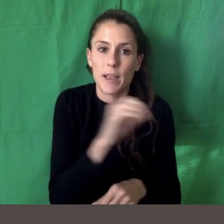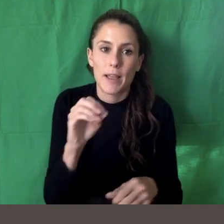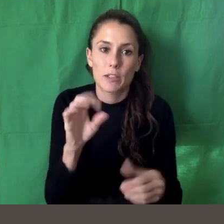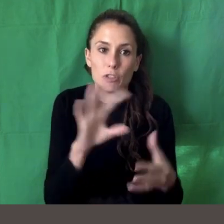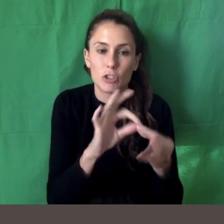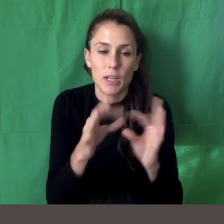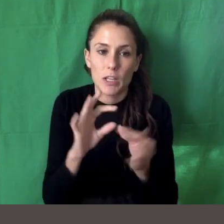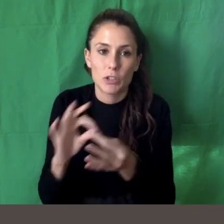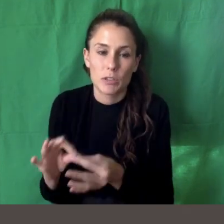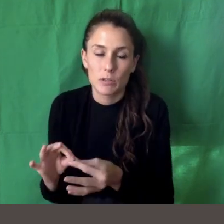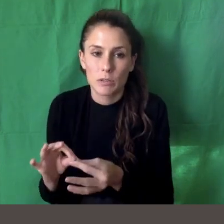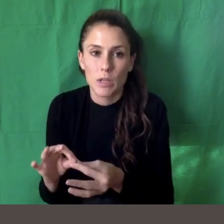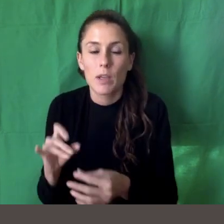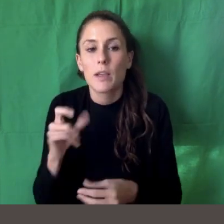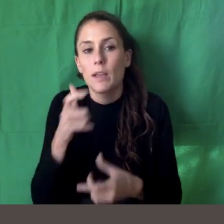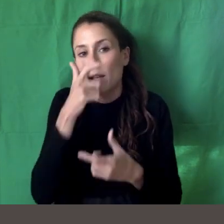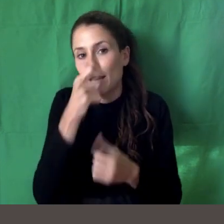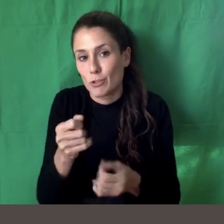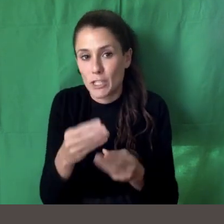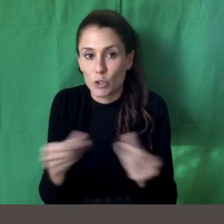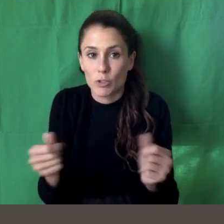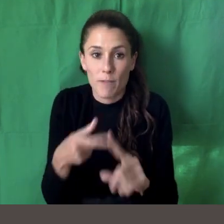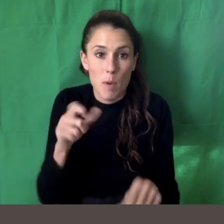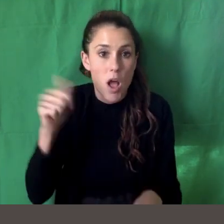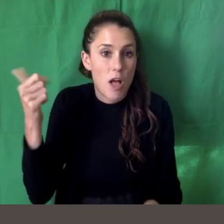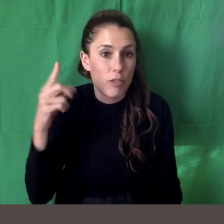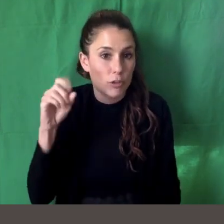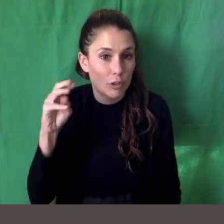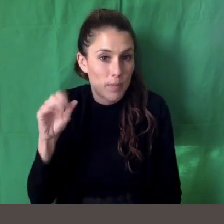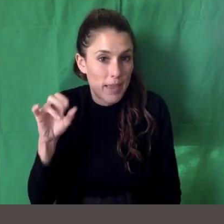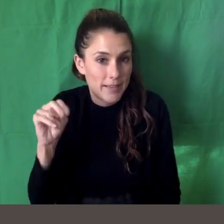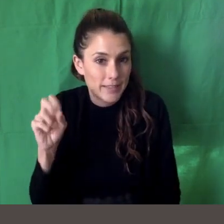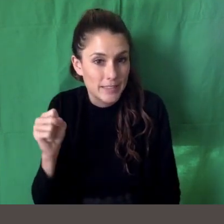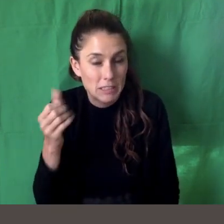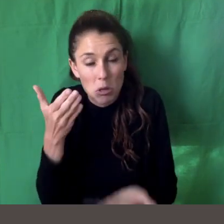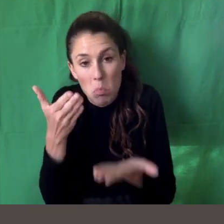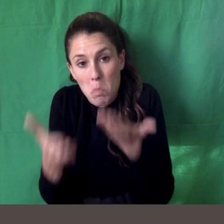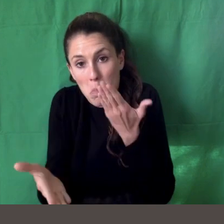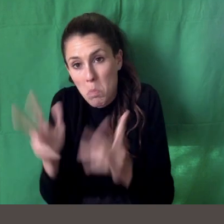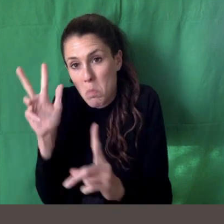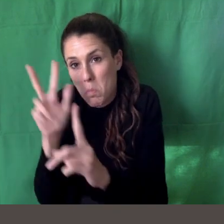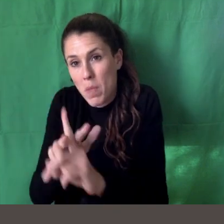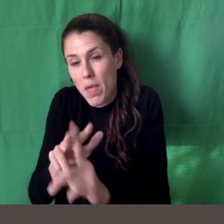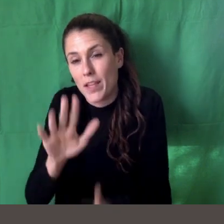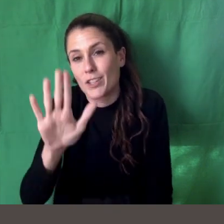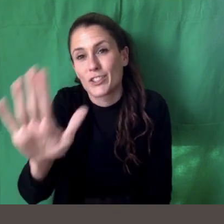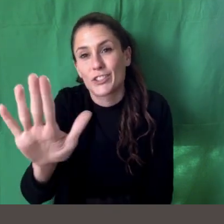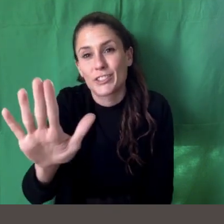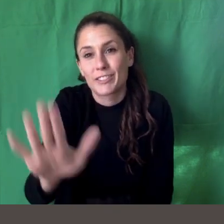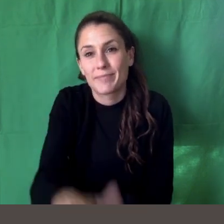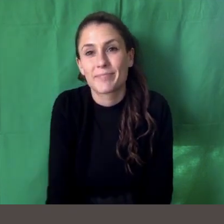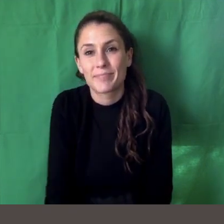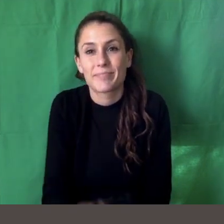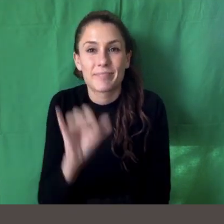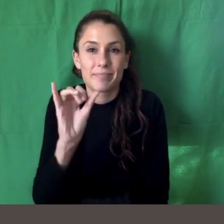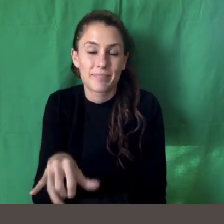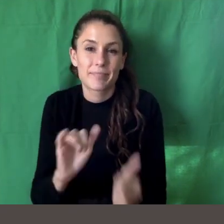use a builder and chain and interesting solutions from other domains might apply to yours and this